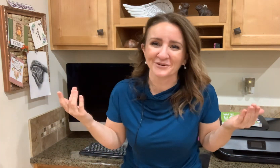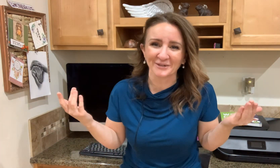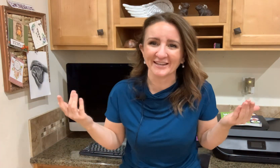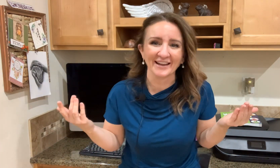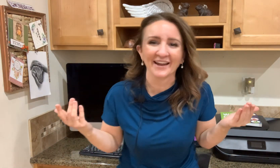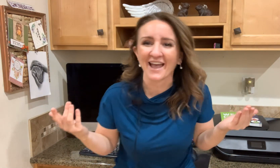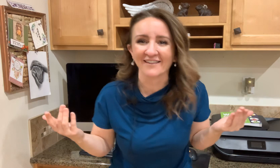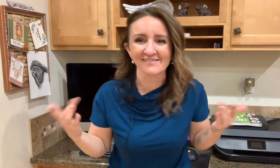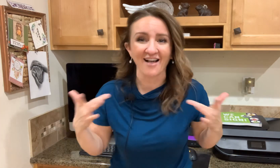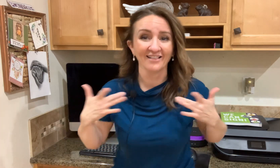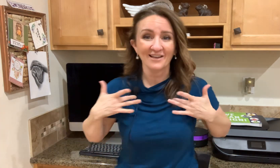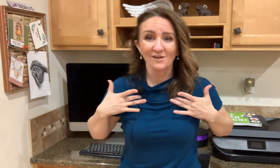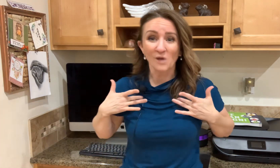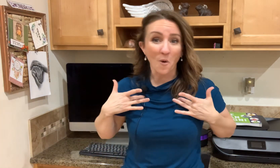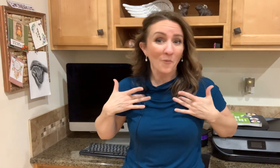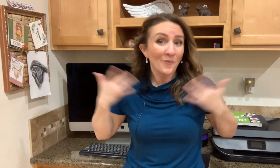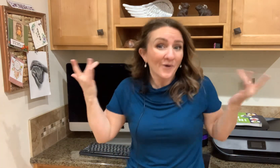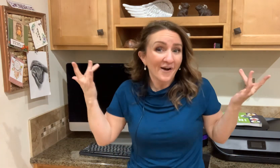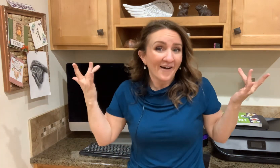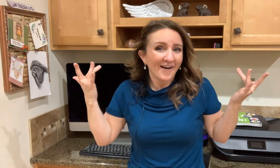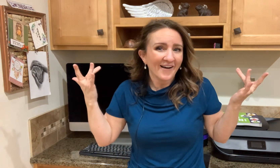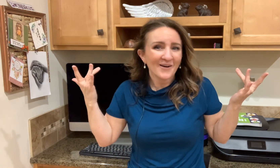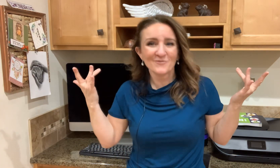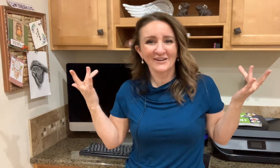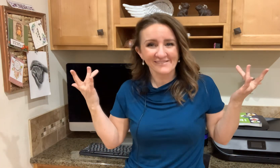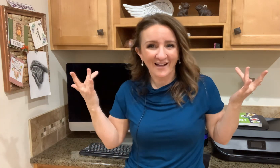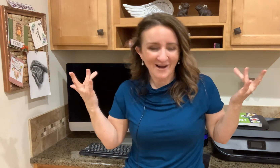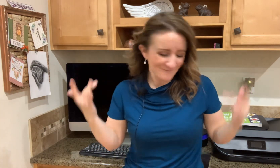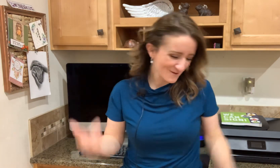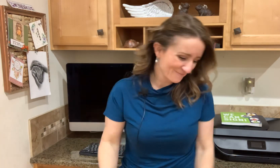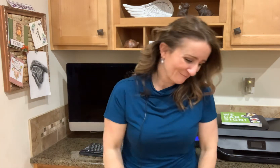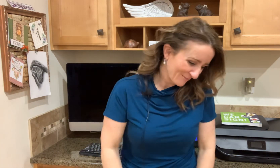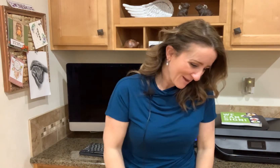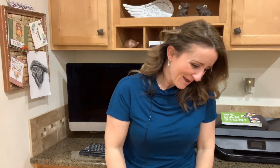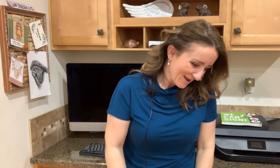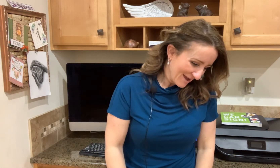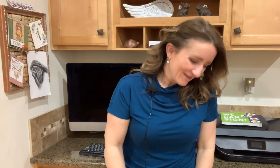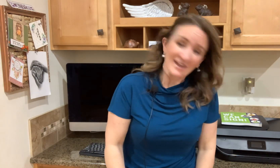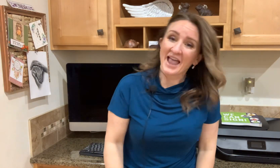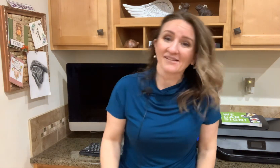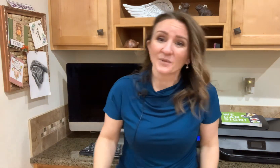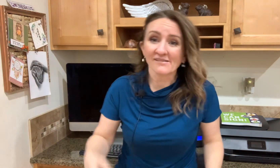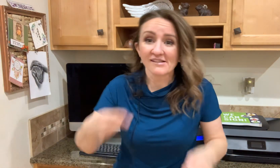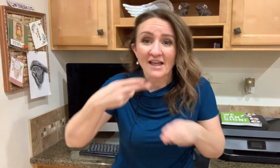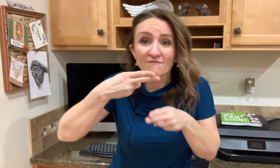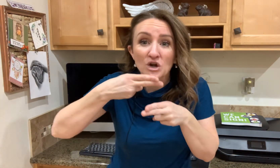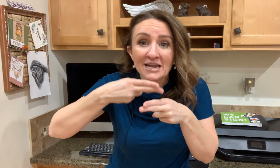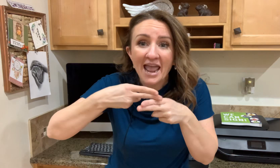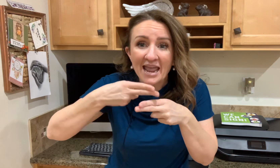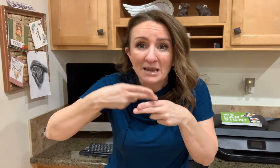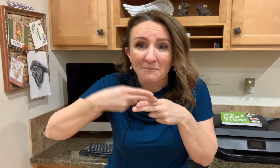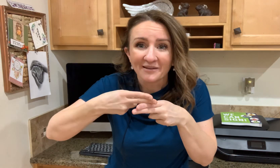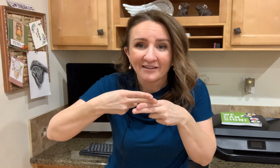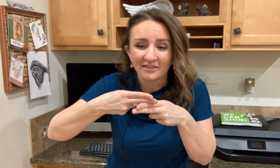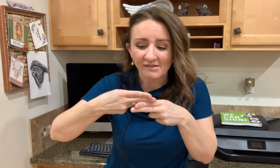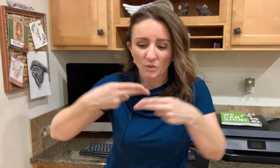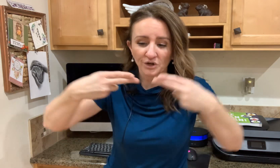greeting in ASL, so "what's up?" The next one is the sign for "name". This one you're